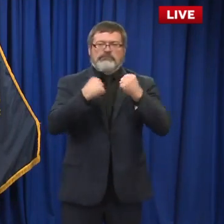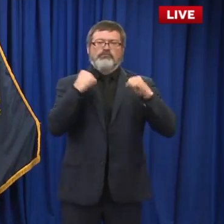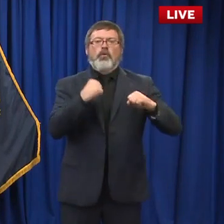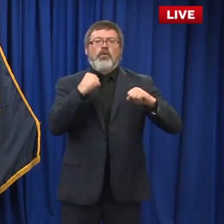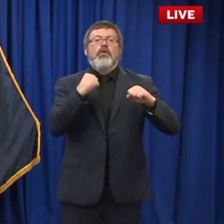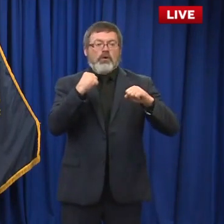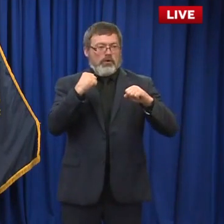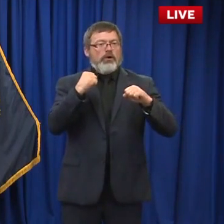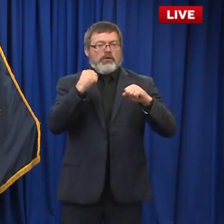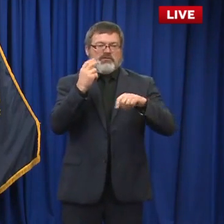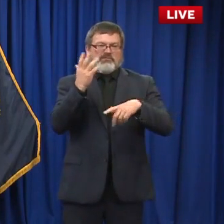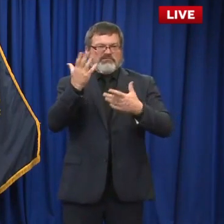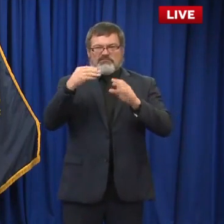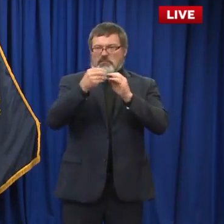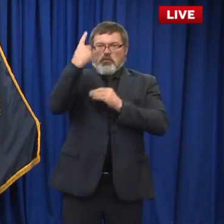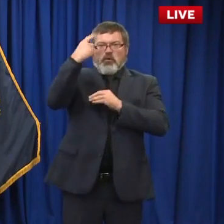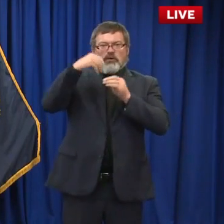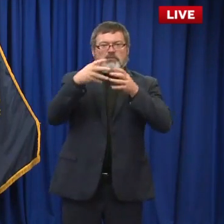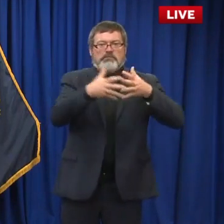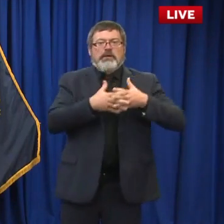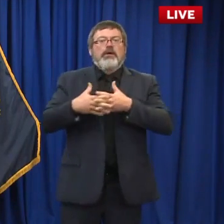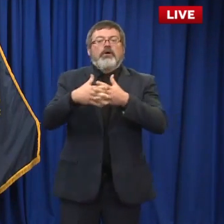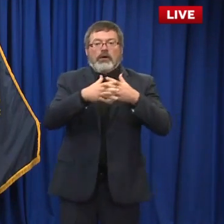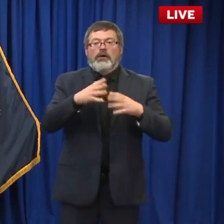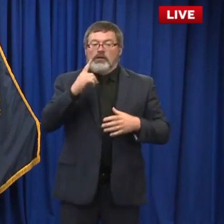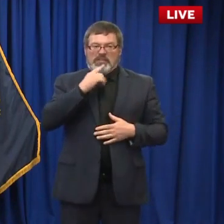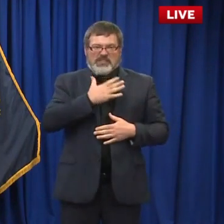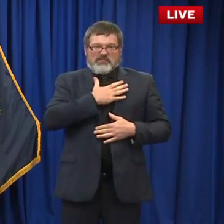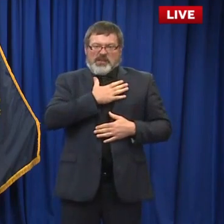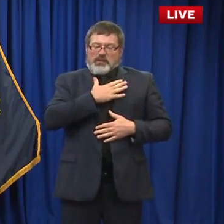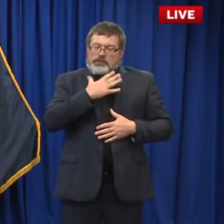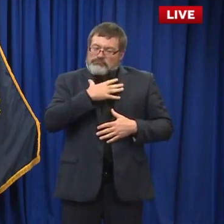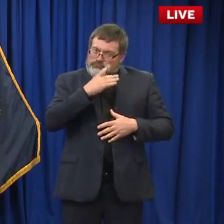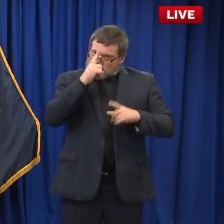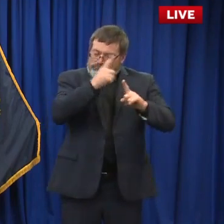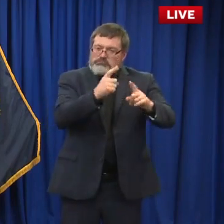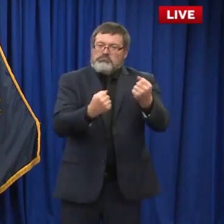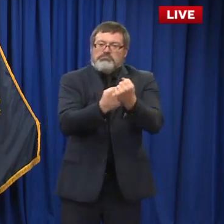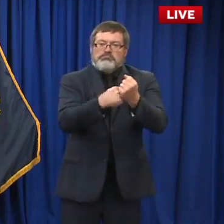THIS HAS BEEN A PRIORITY OF MY ADMINISTRATION FROM THE VERY BEGINNING.